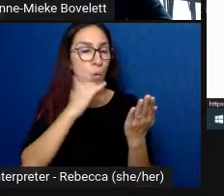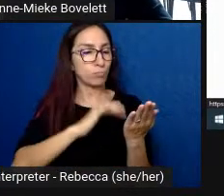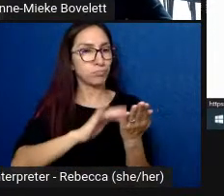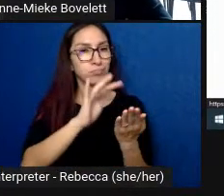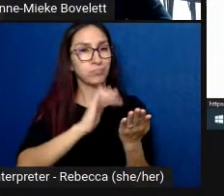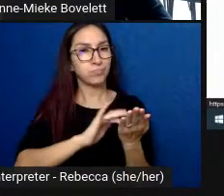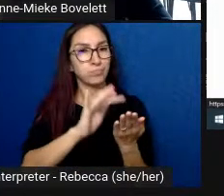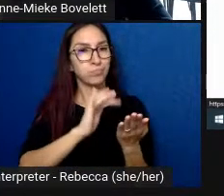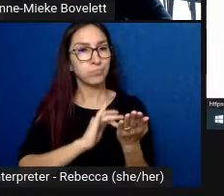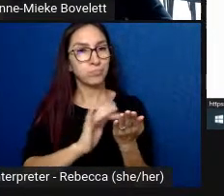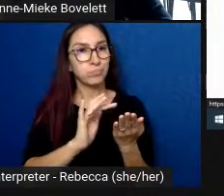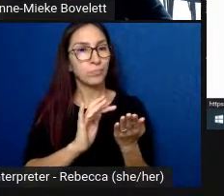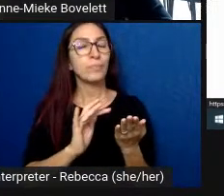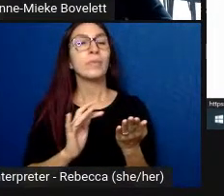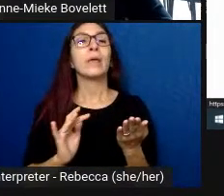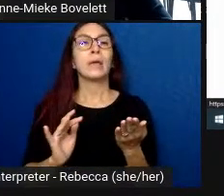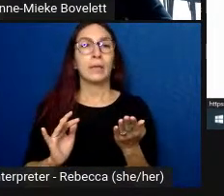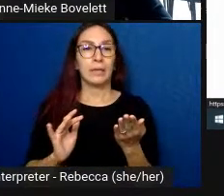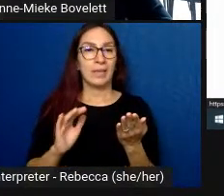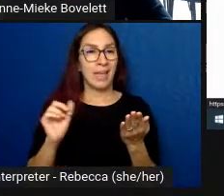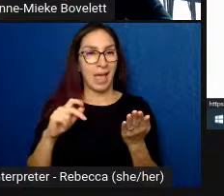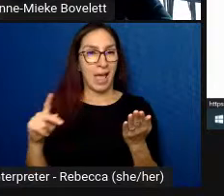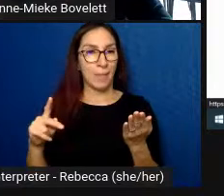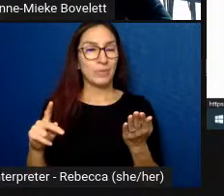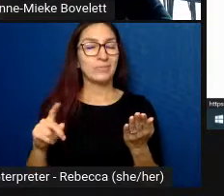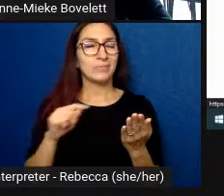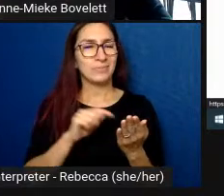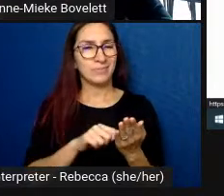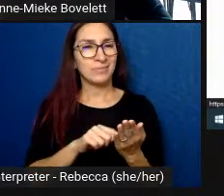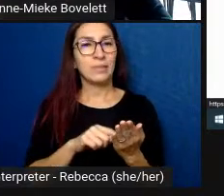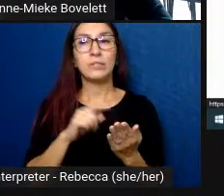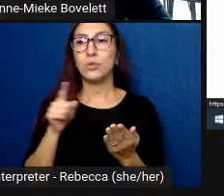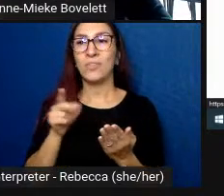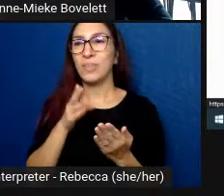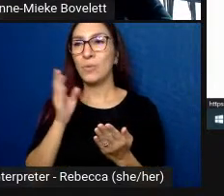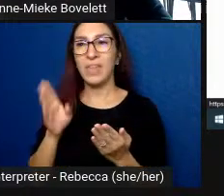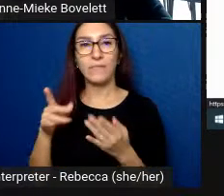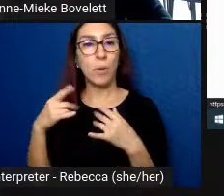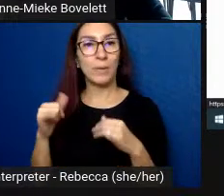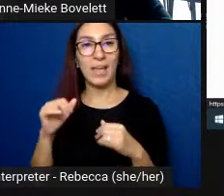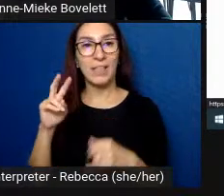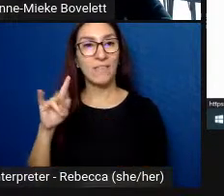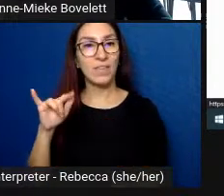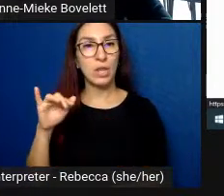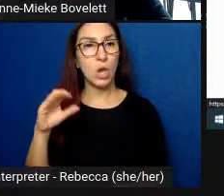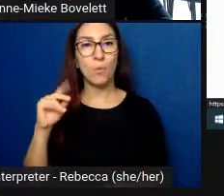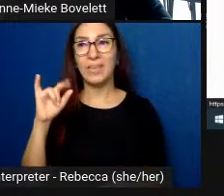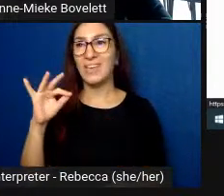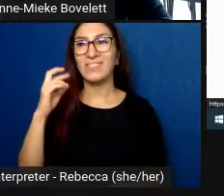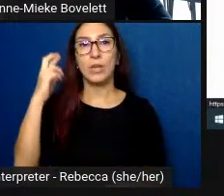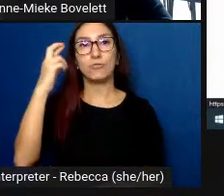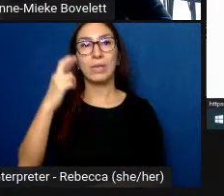On page whether you are using a web browser or iPhone app, they never play the video